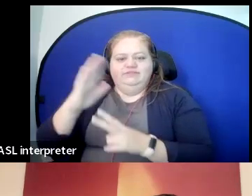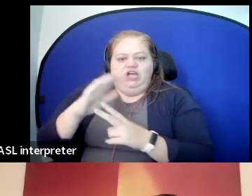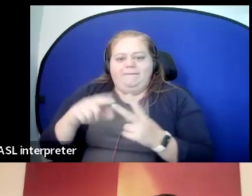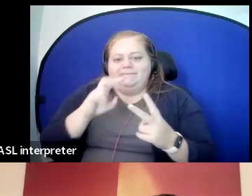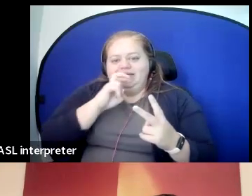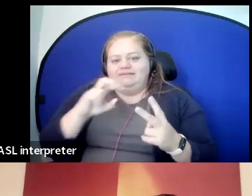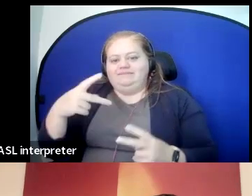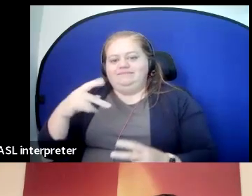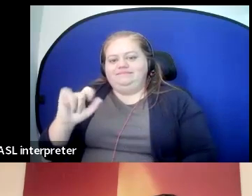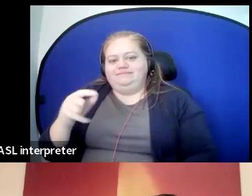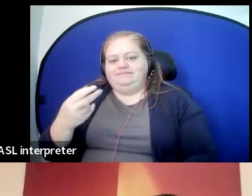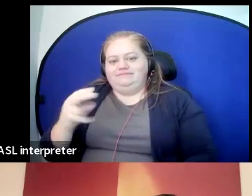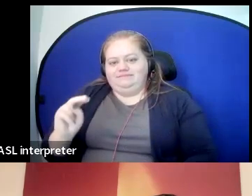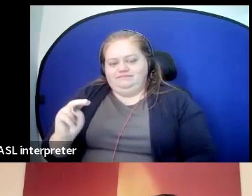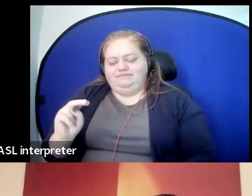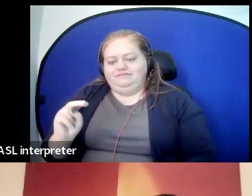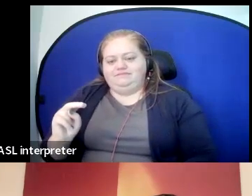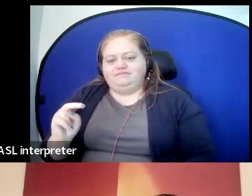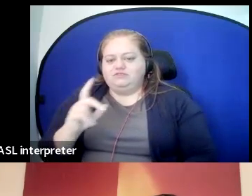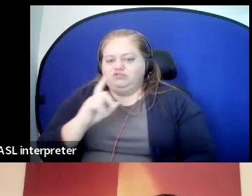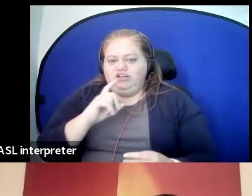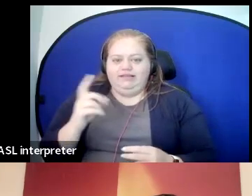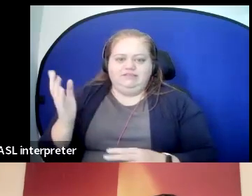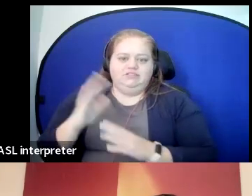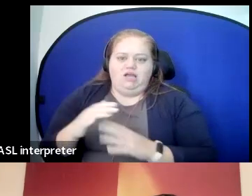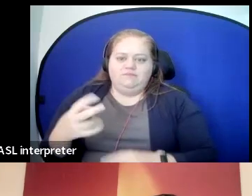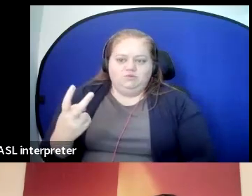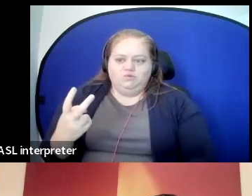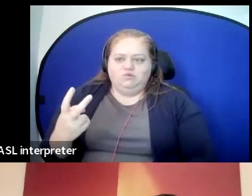And so the tool that we made is made in Swift.